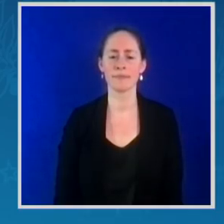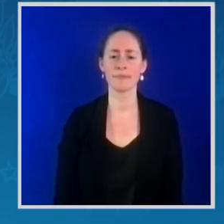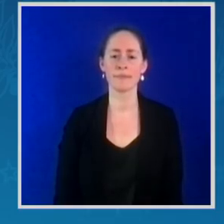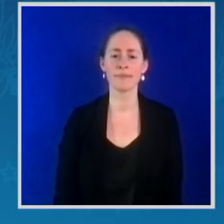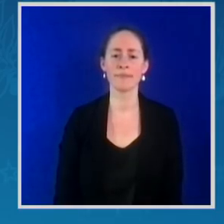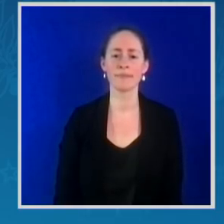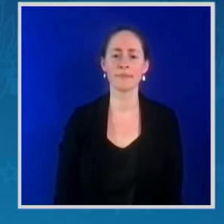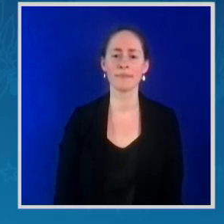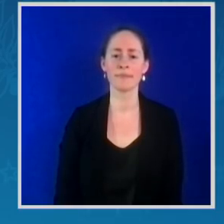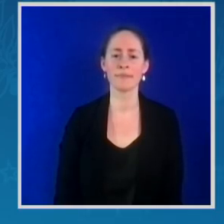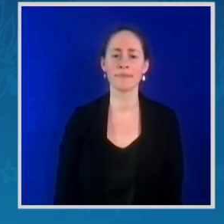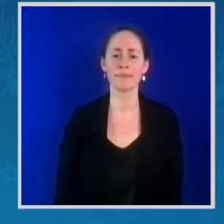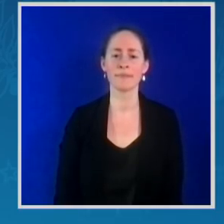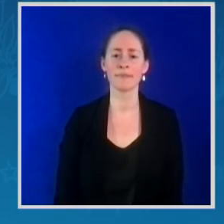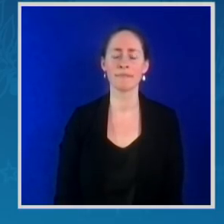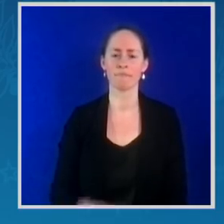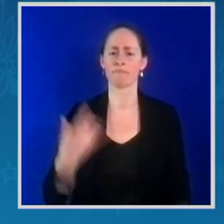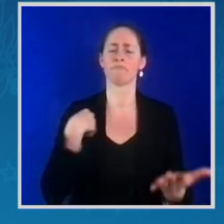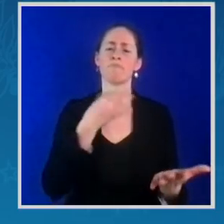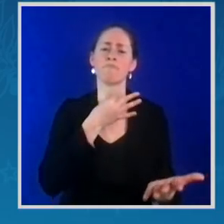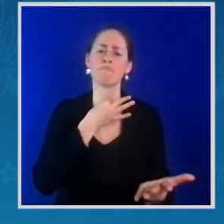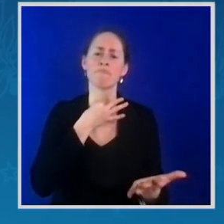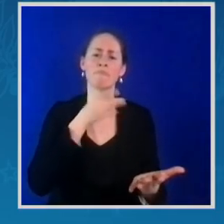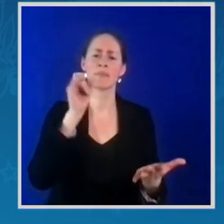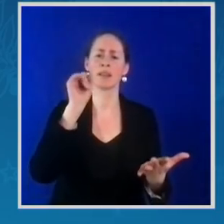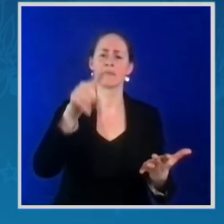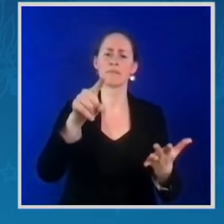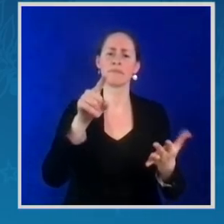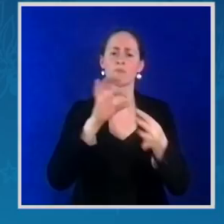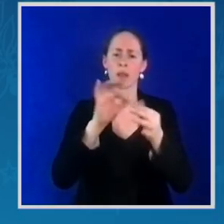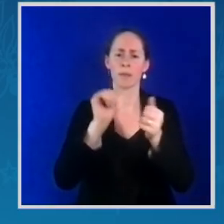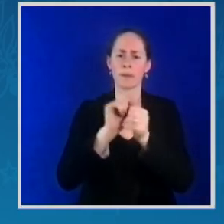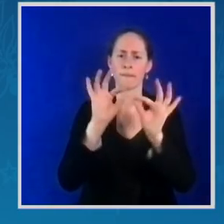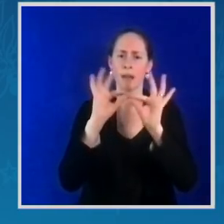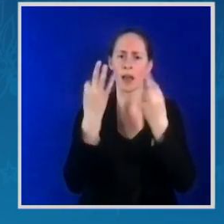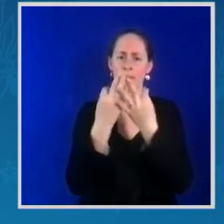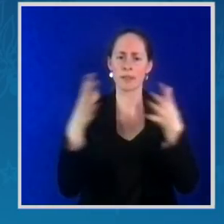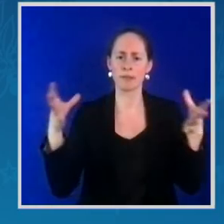that the Obama administration had only seven children separated by the Trump administration,